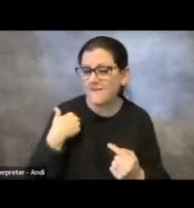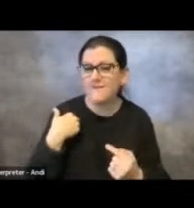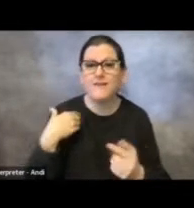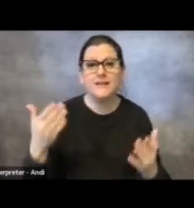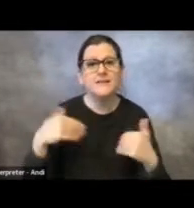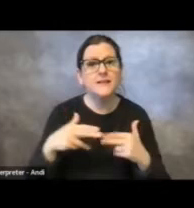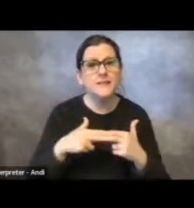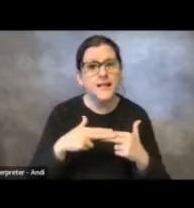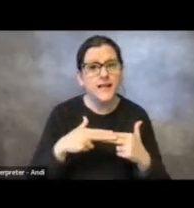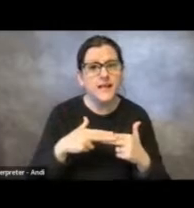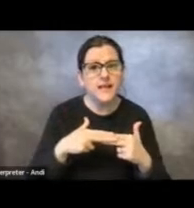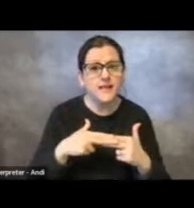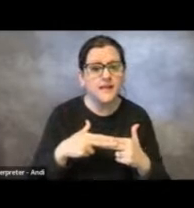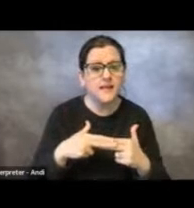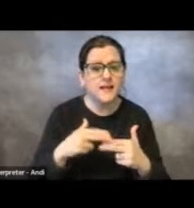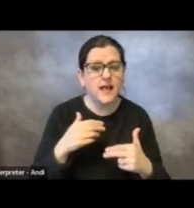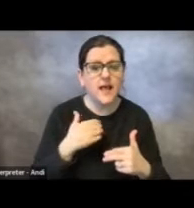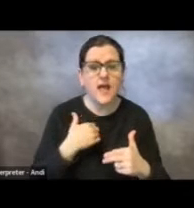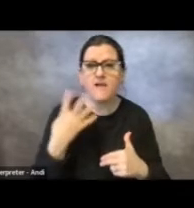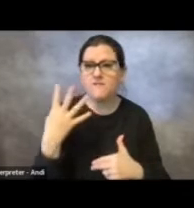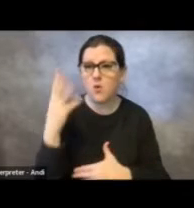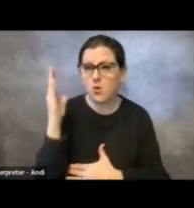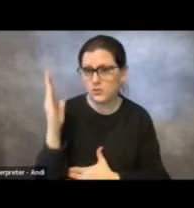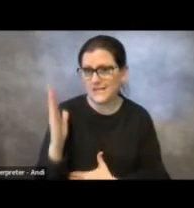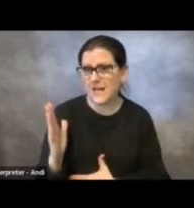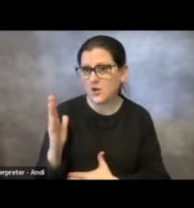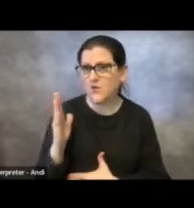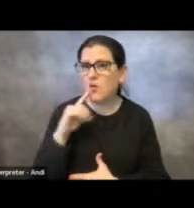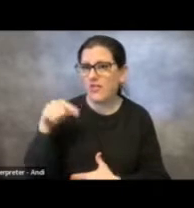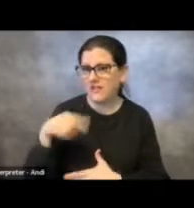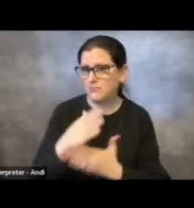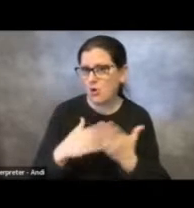Vivien. We have four presenters for this particular session. We